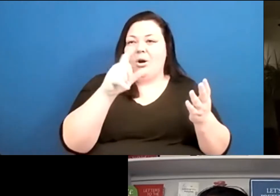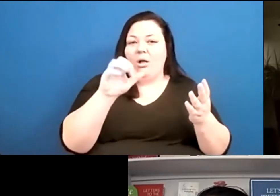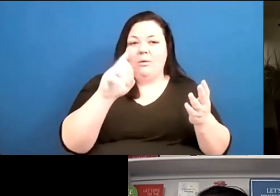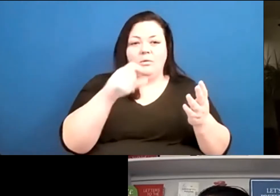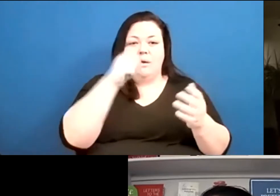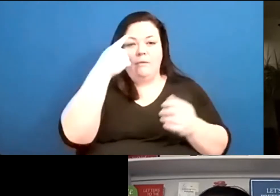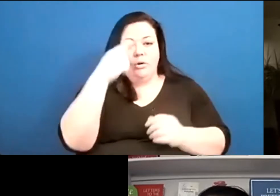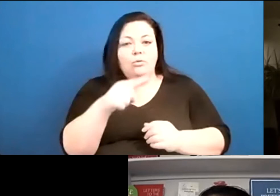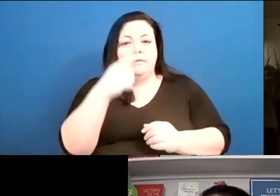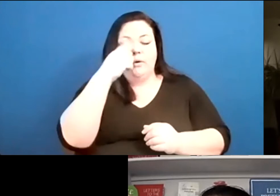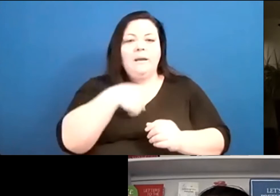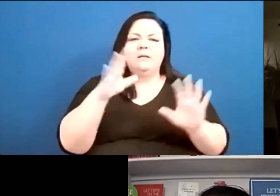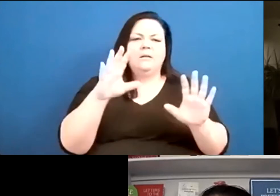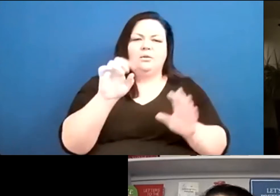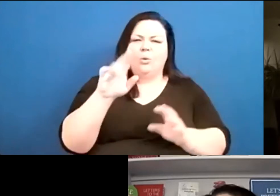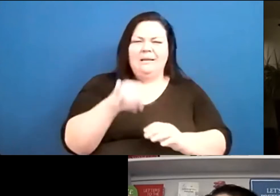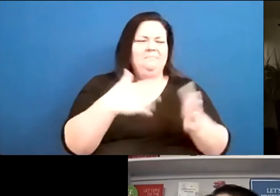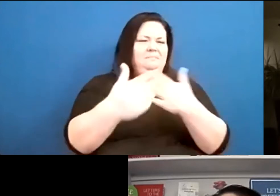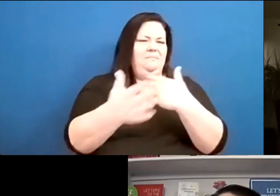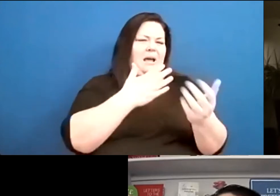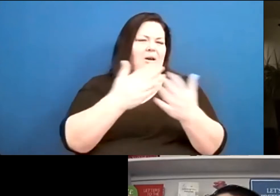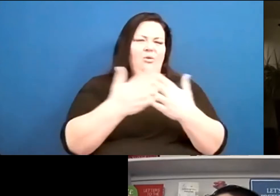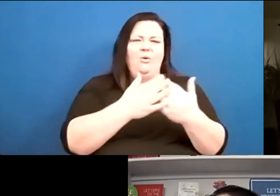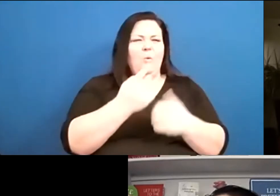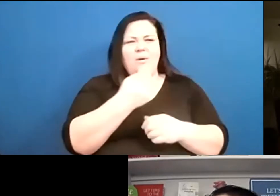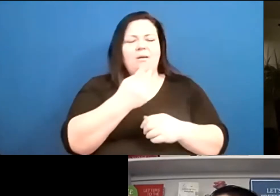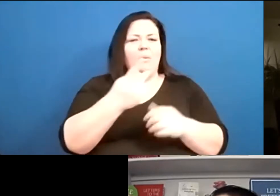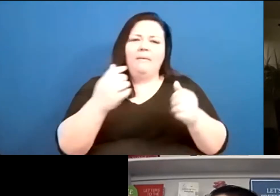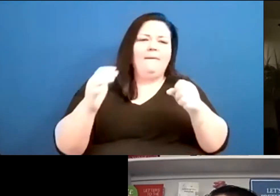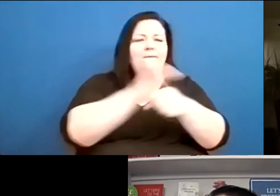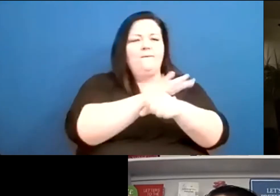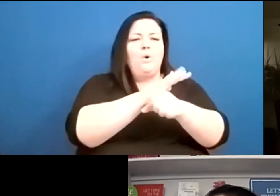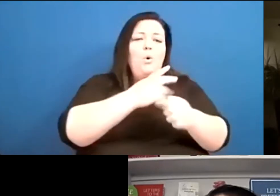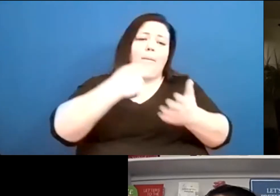Dorothy, it doesn’t matter; we can go full burlesque if/ you want, a show in Vegas